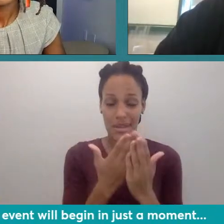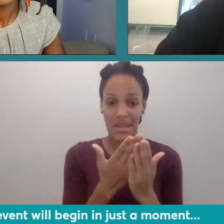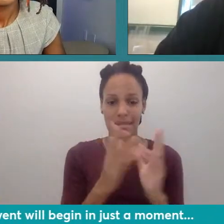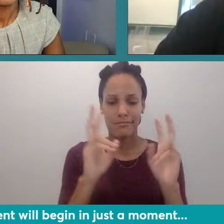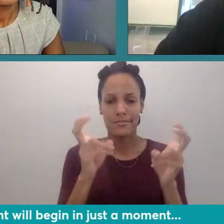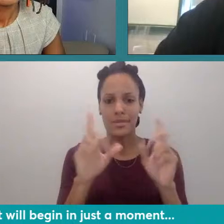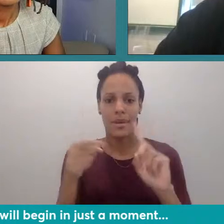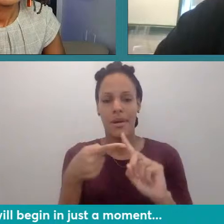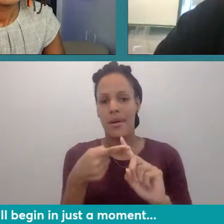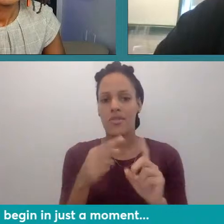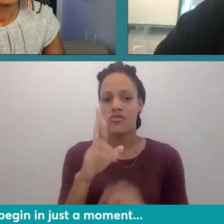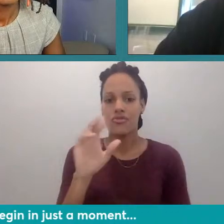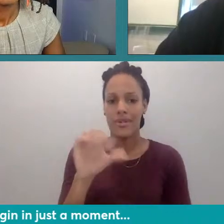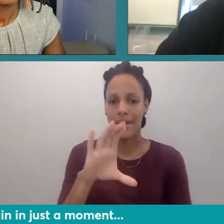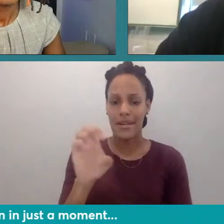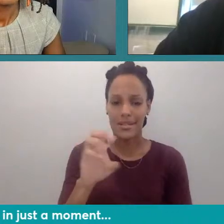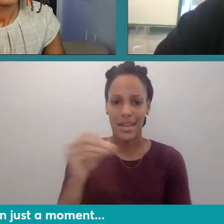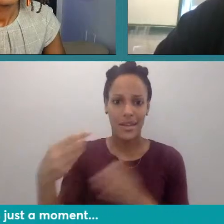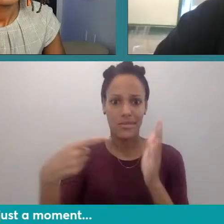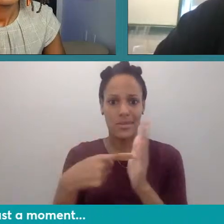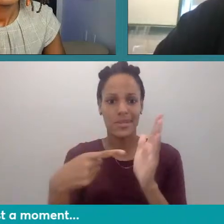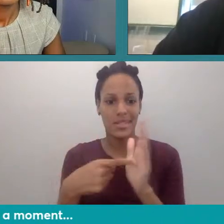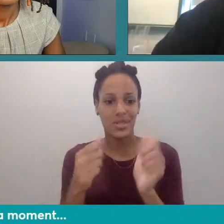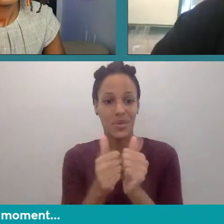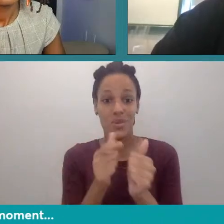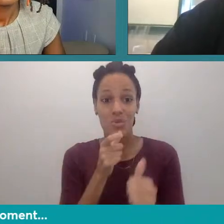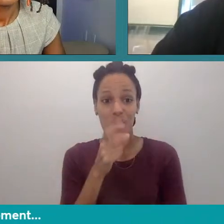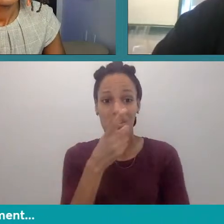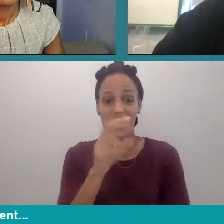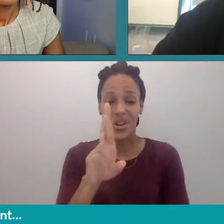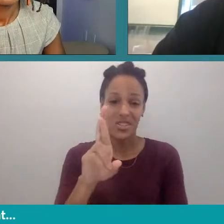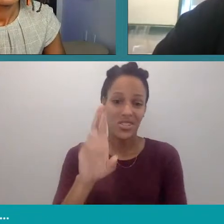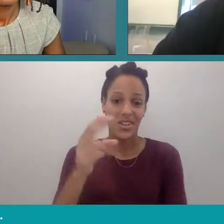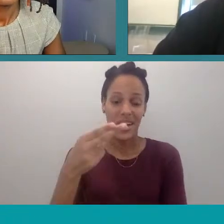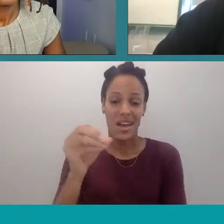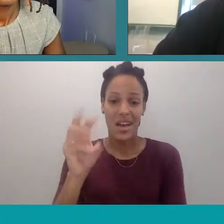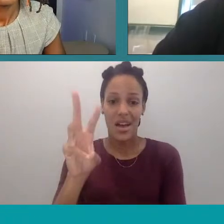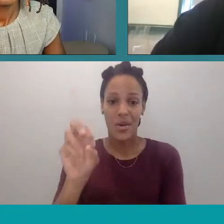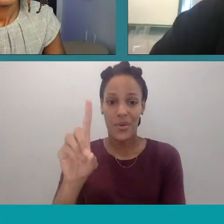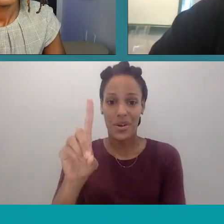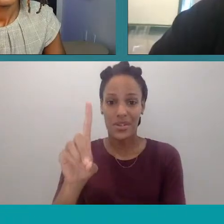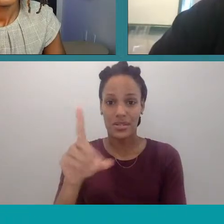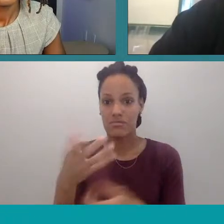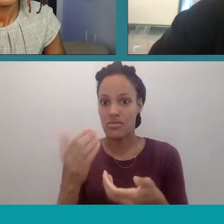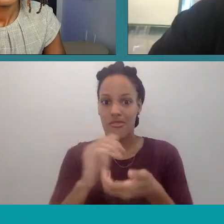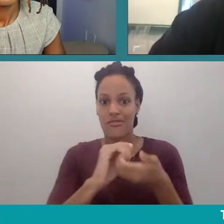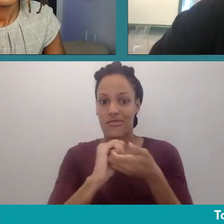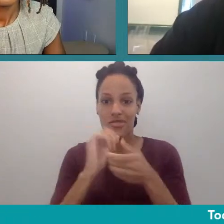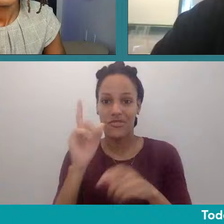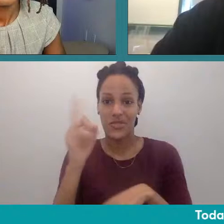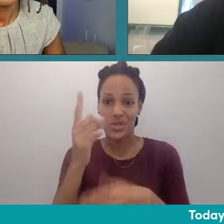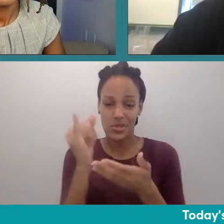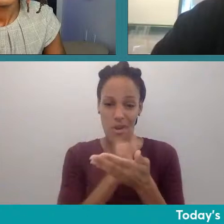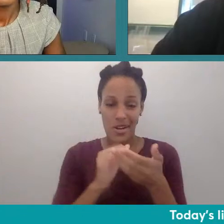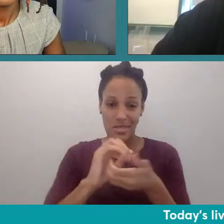with Dr. Sheena C. Howard. I am Peale’s first Artist Fellow Live captions and ASL